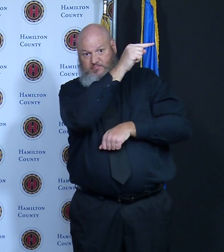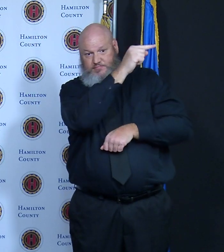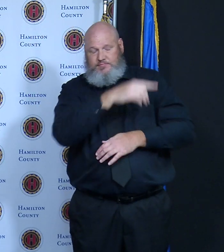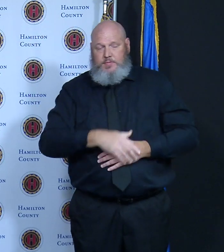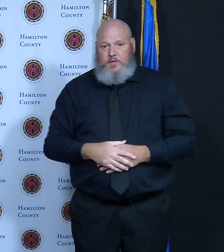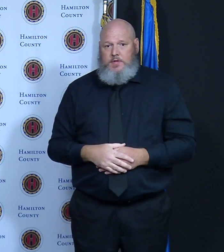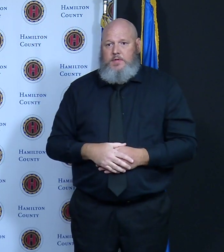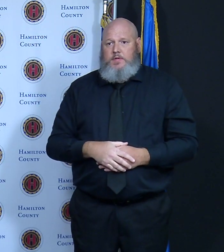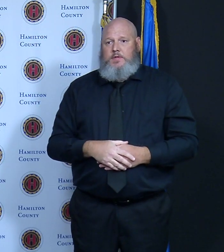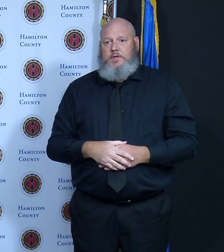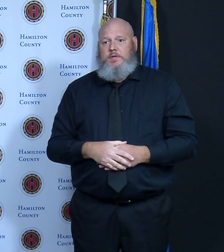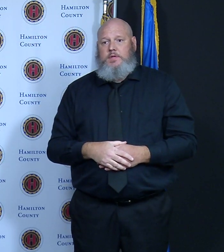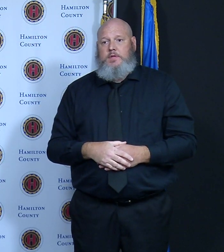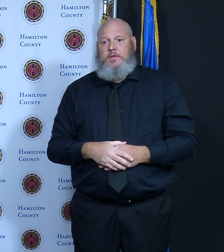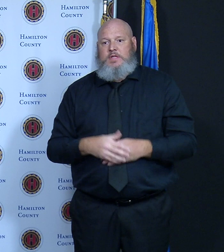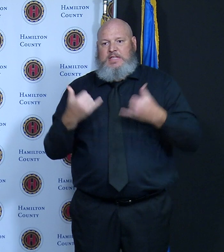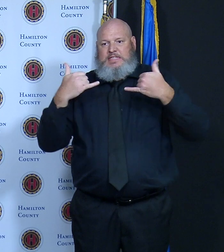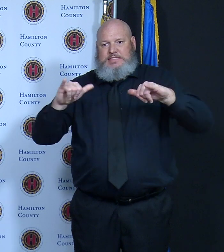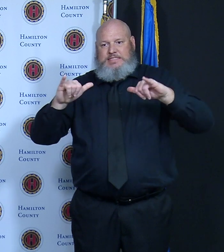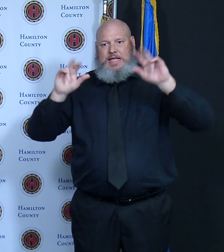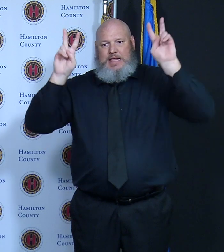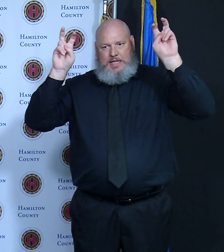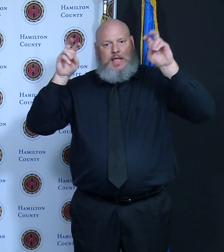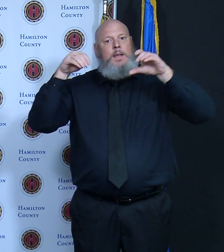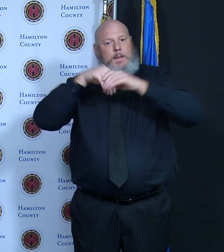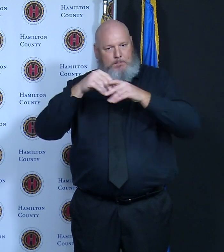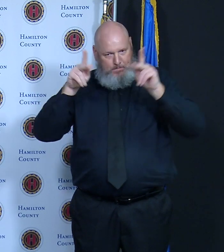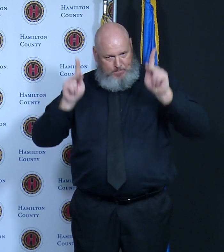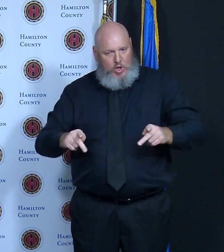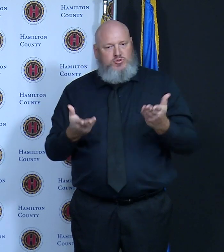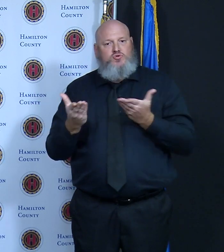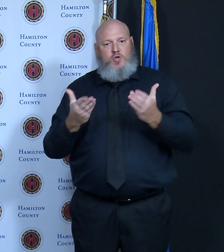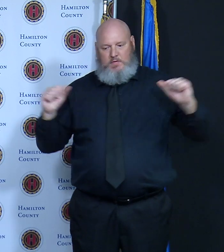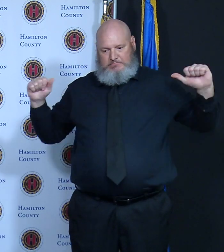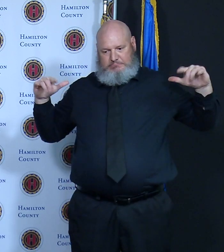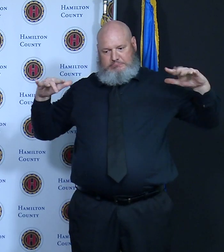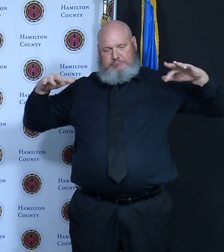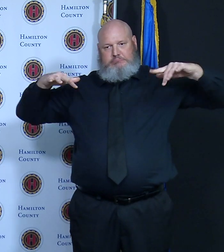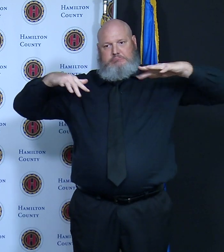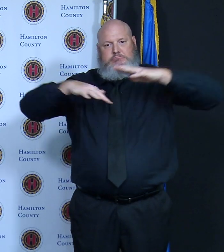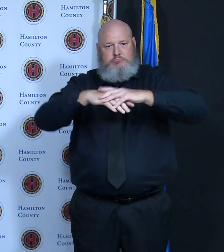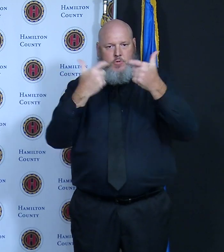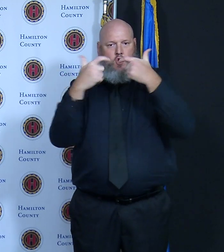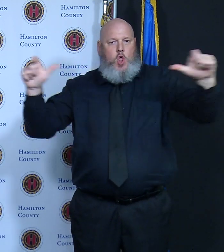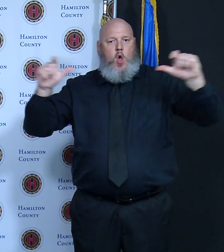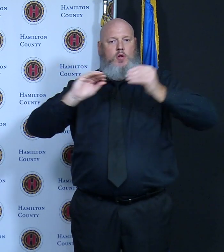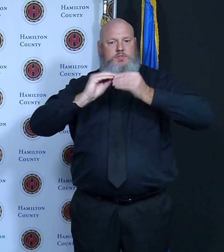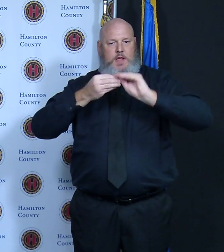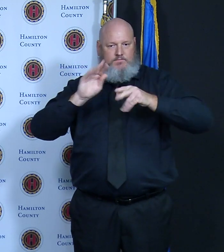that said our Hamilton County Public Health Commissioner has advised that